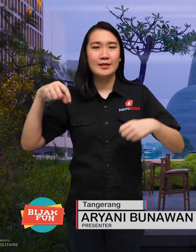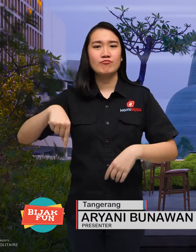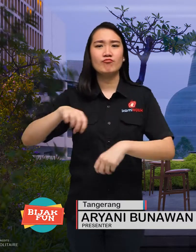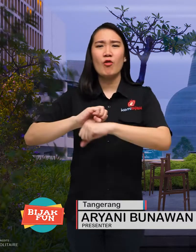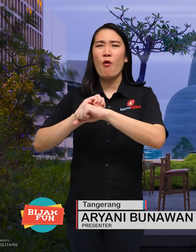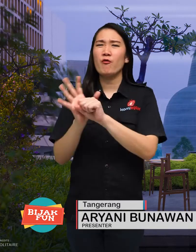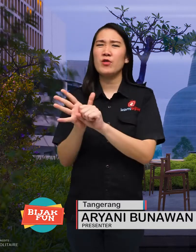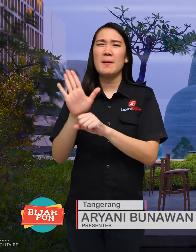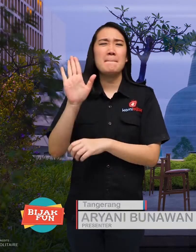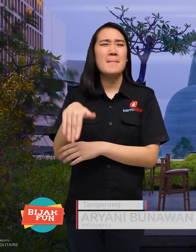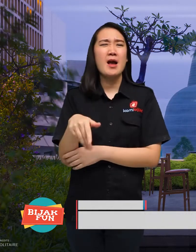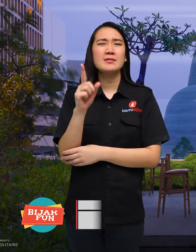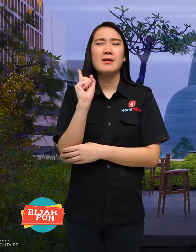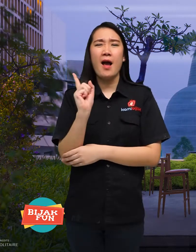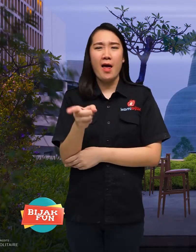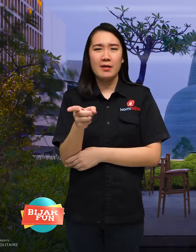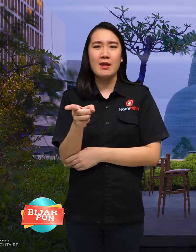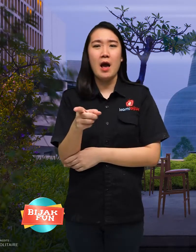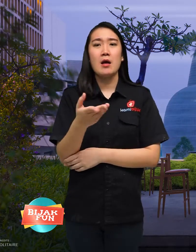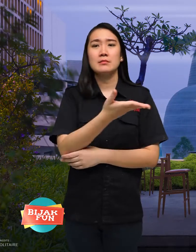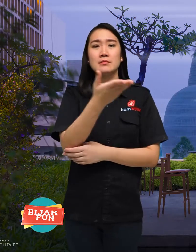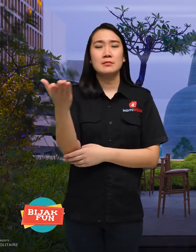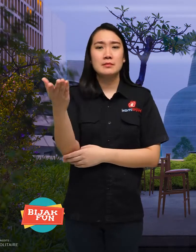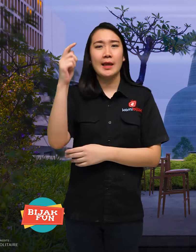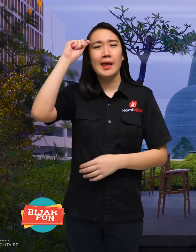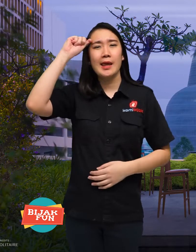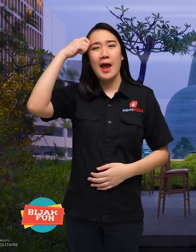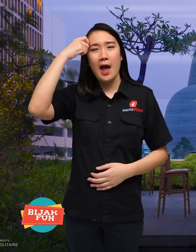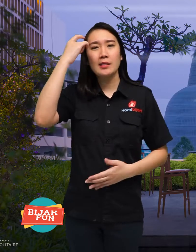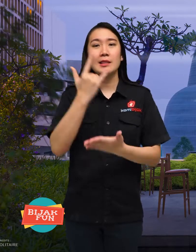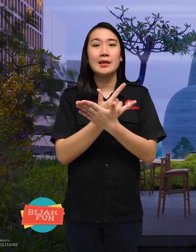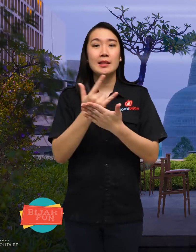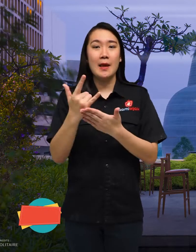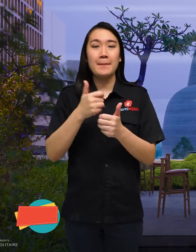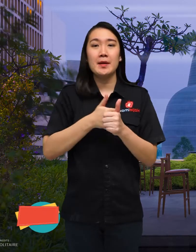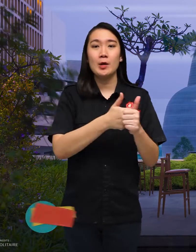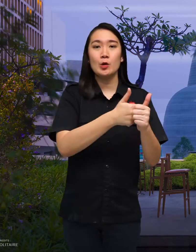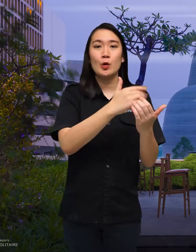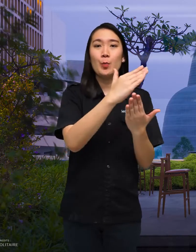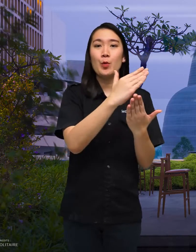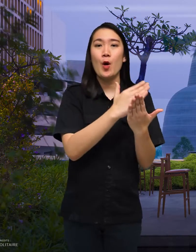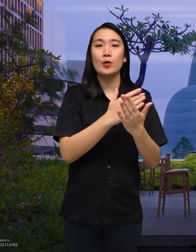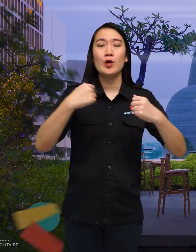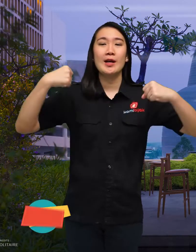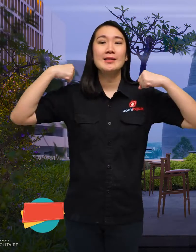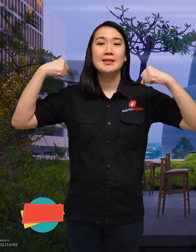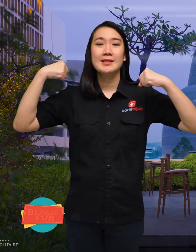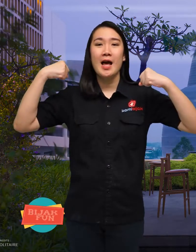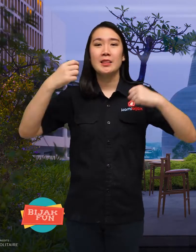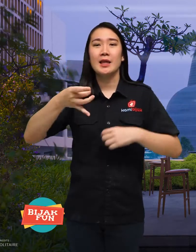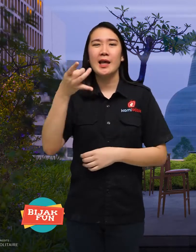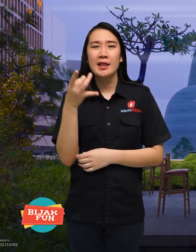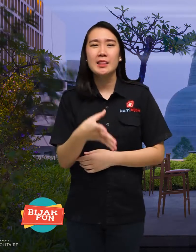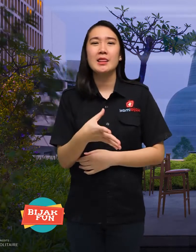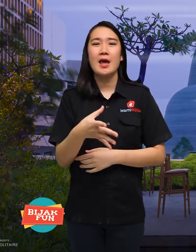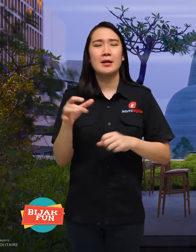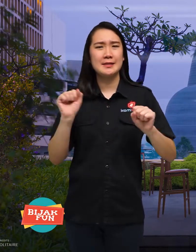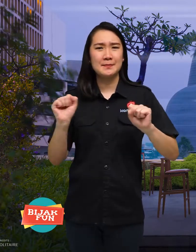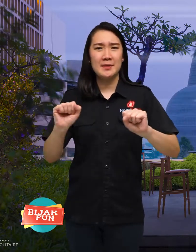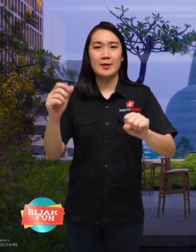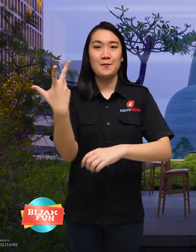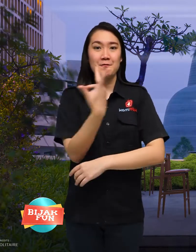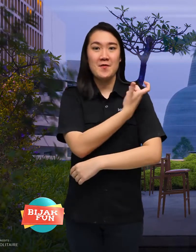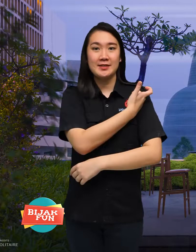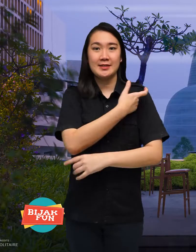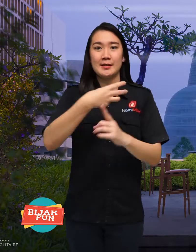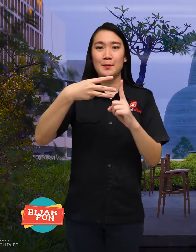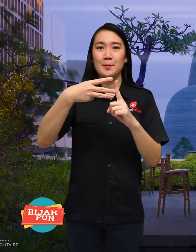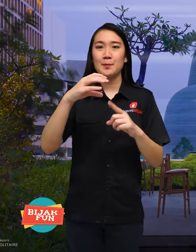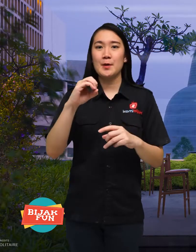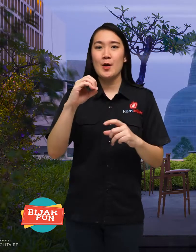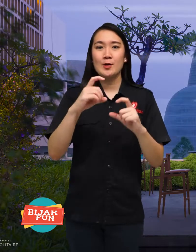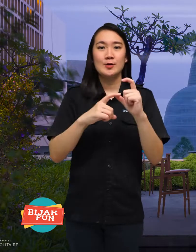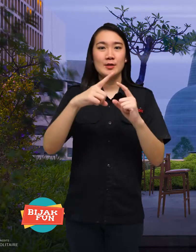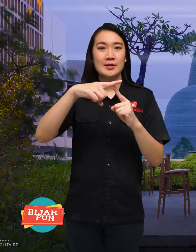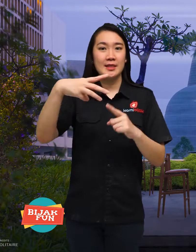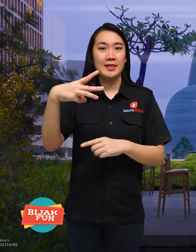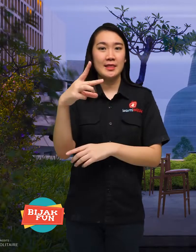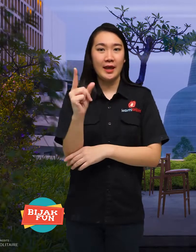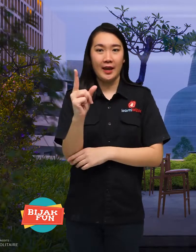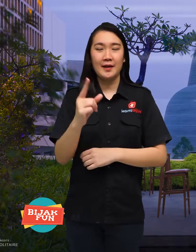Covid is still there, remember you guys still obey the protocol health strictly and get booster vaccines right away.